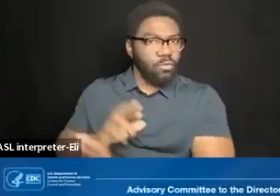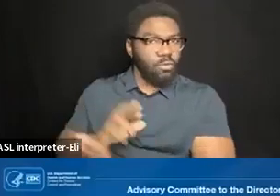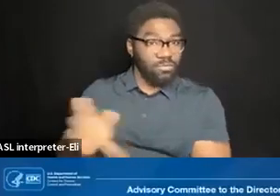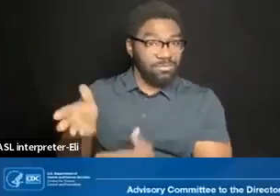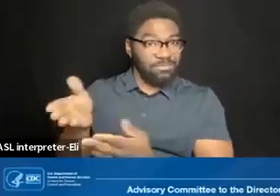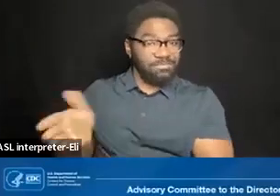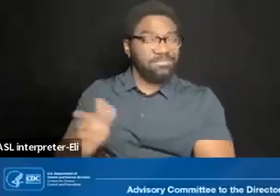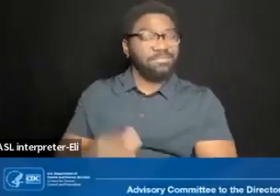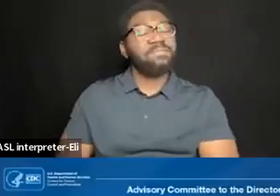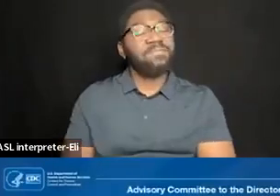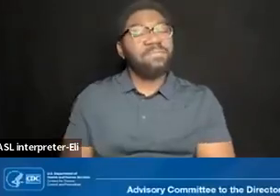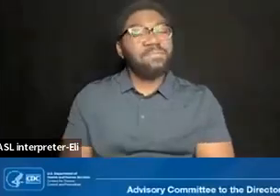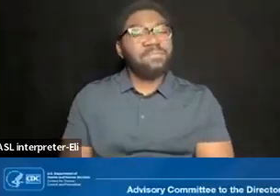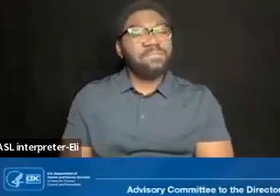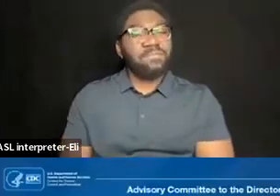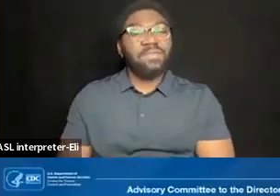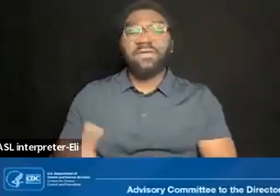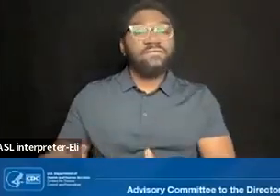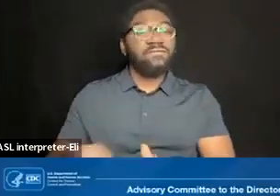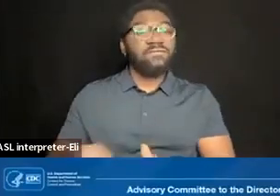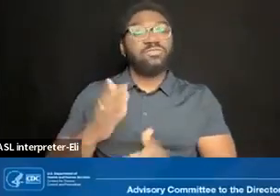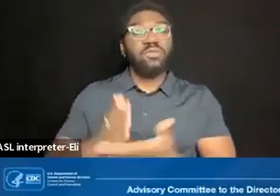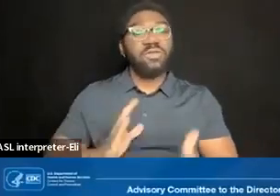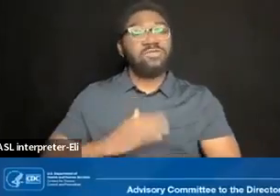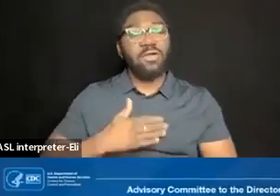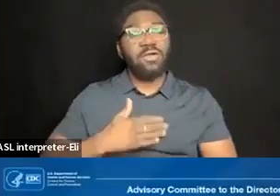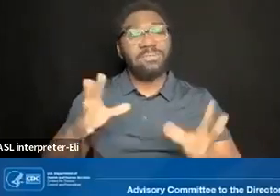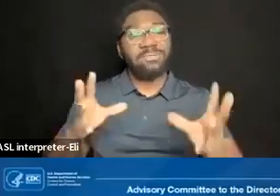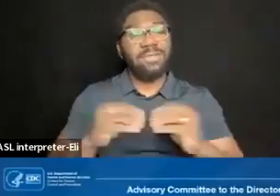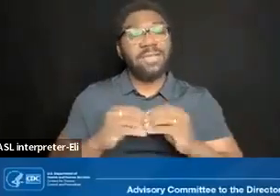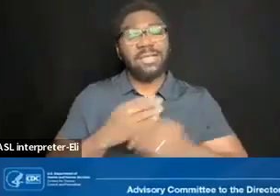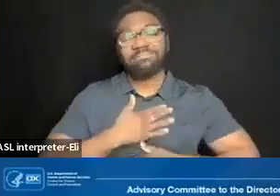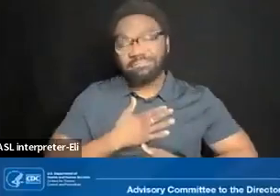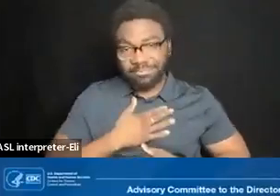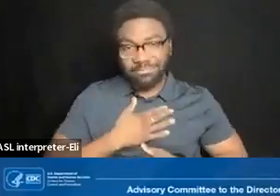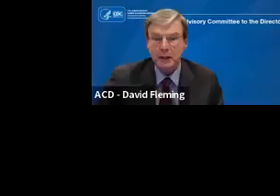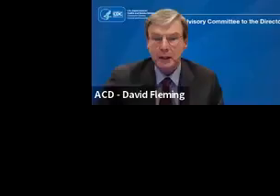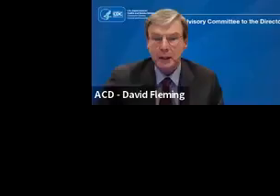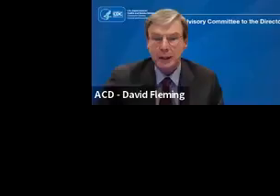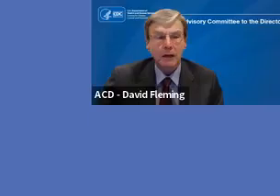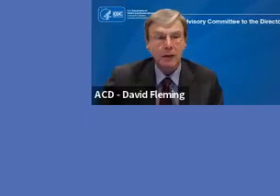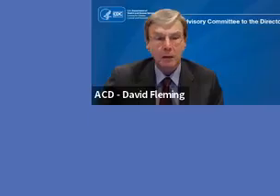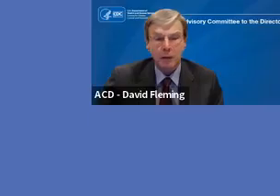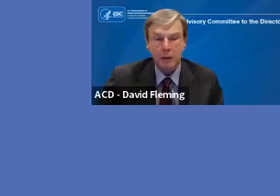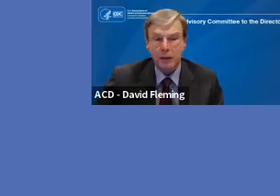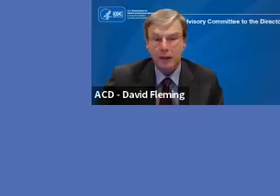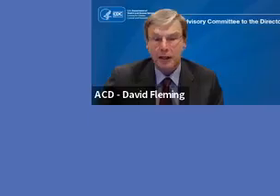So for the first section of our meeting, it's really my pleasure to once again introduce Dr. Rochelle Walensky to give her report.